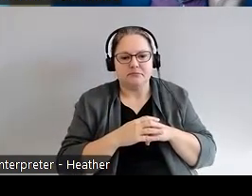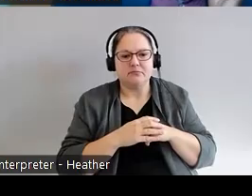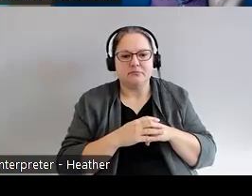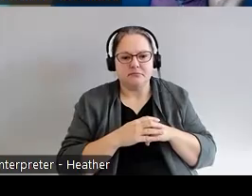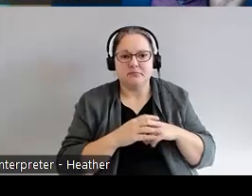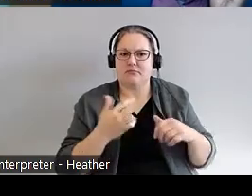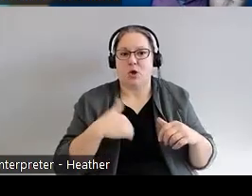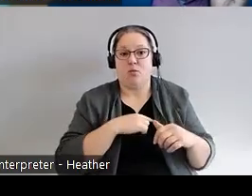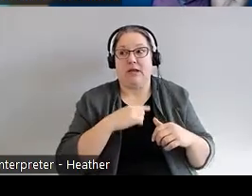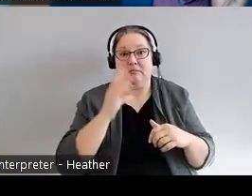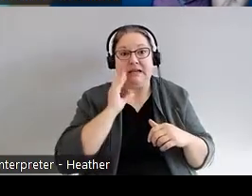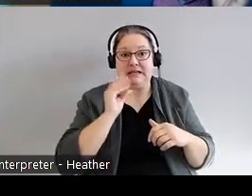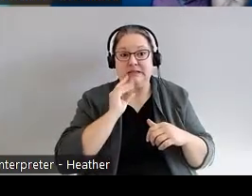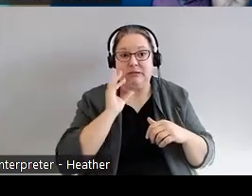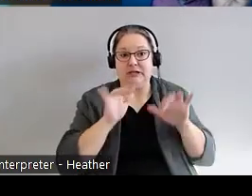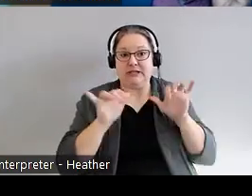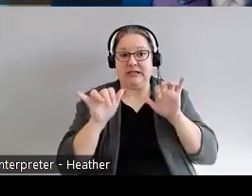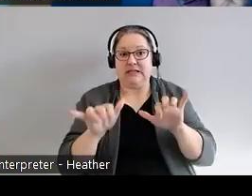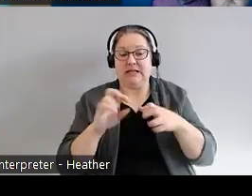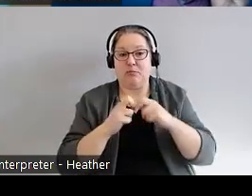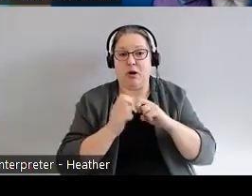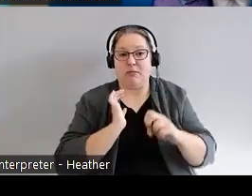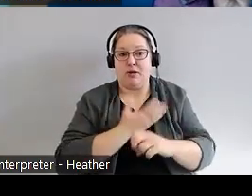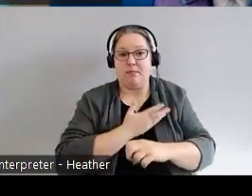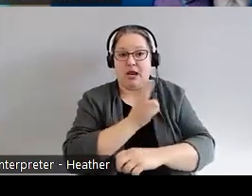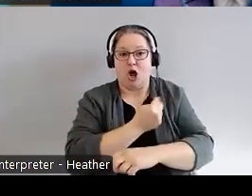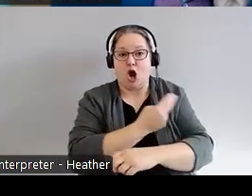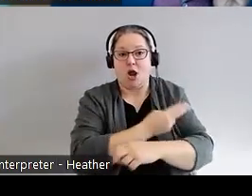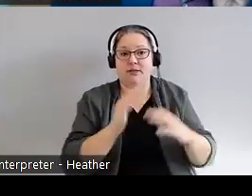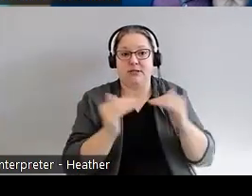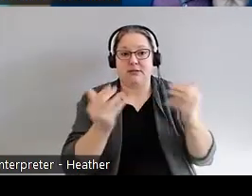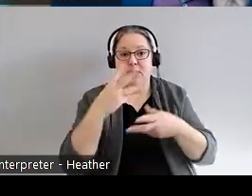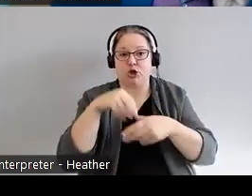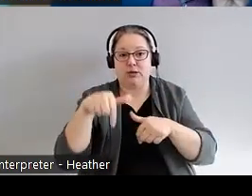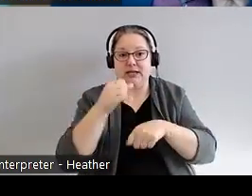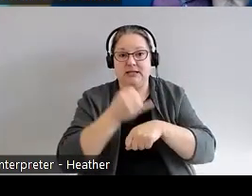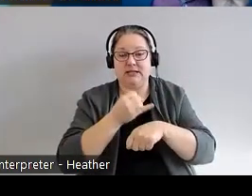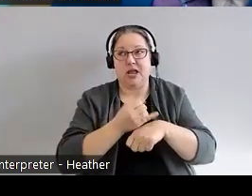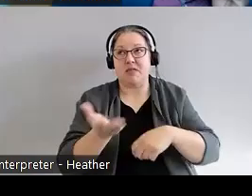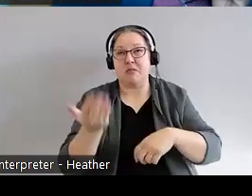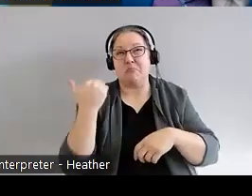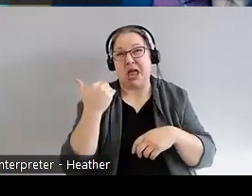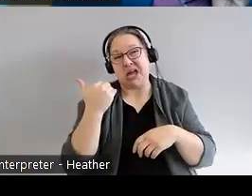same problem in our hospital system uh including this campus and um uh in the last couple of years